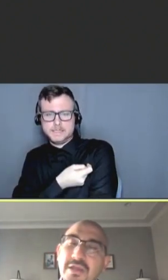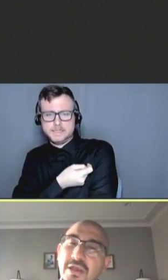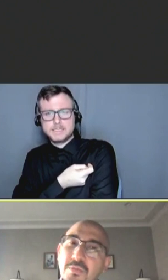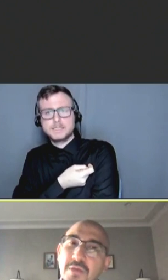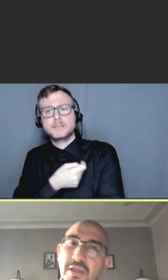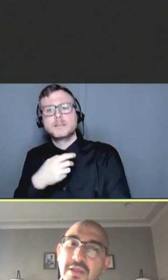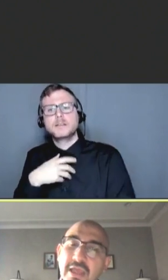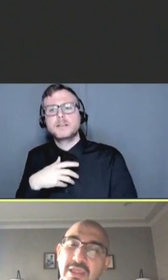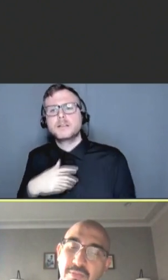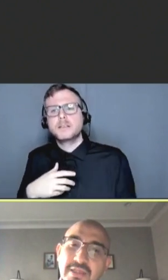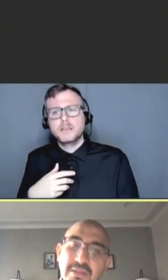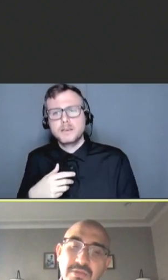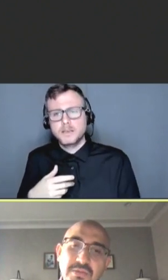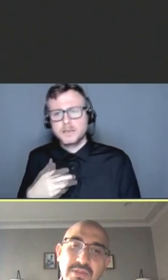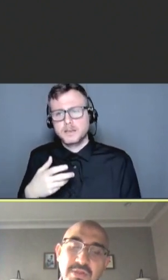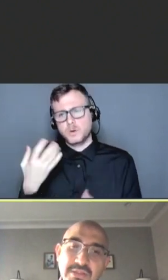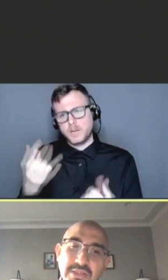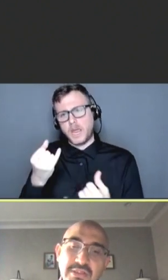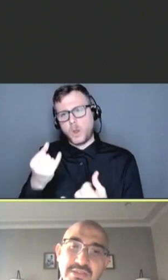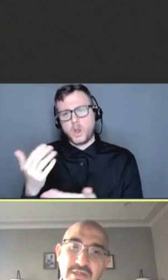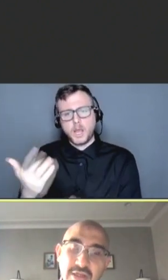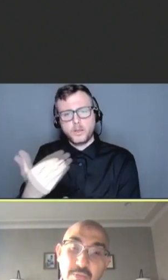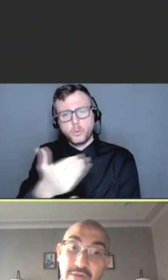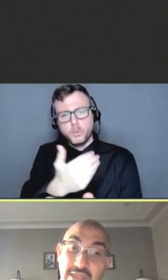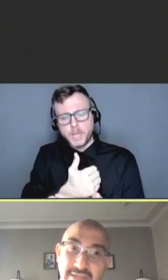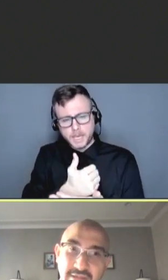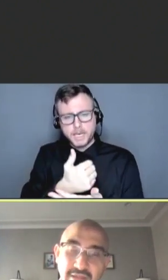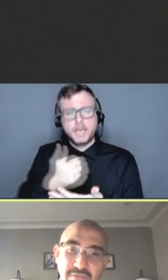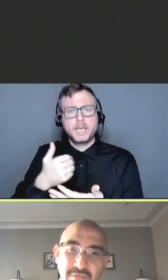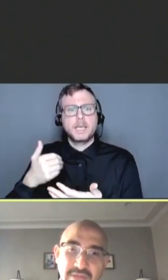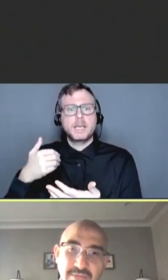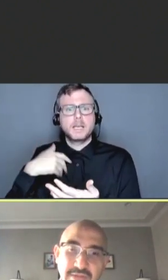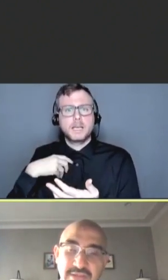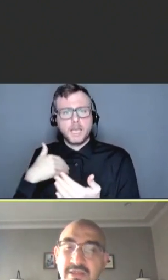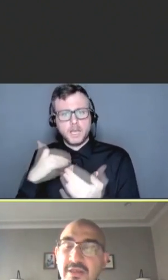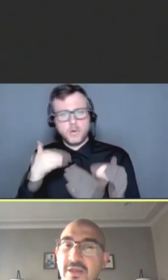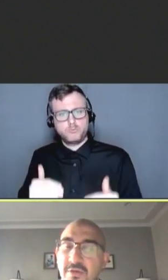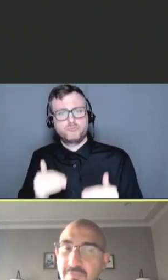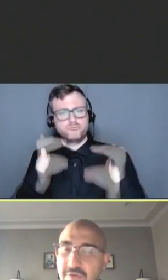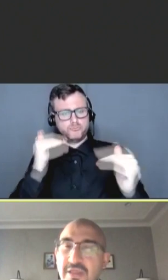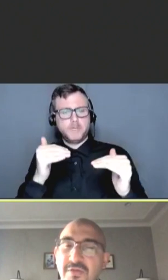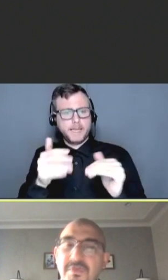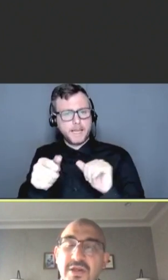now accumulating those immunizations, and now raising the level of antibodies, getting very